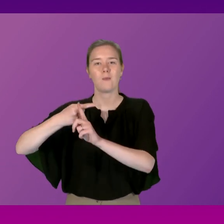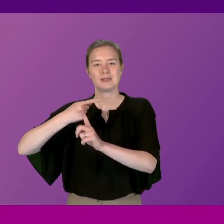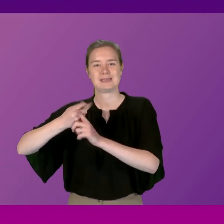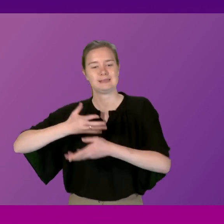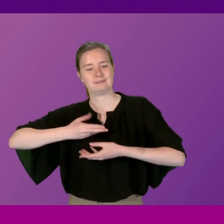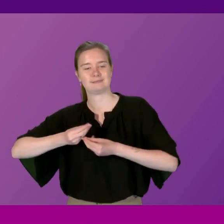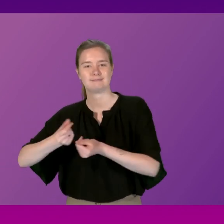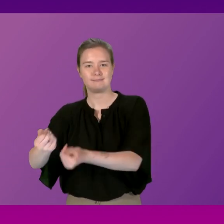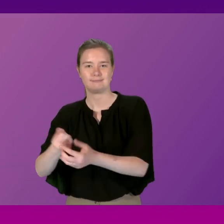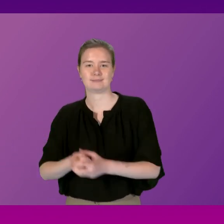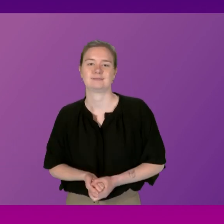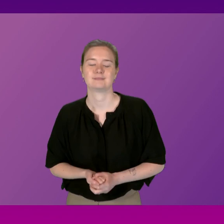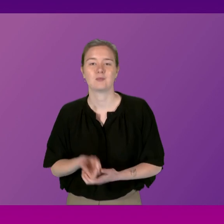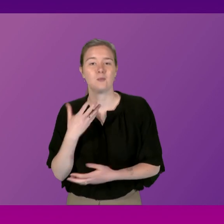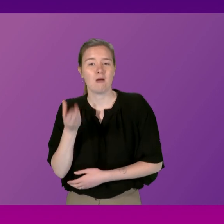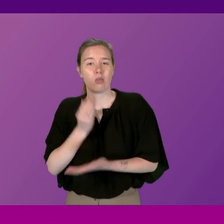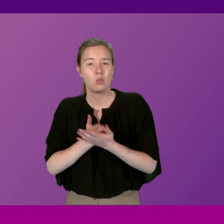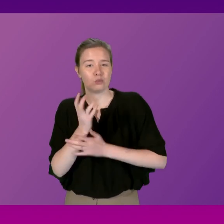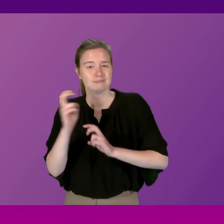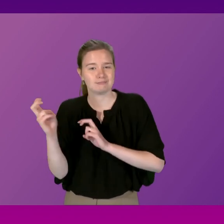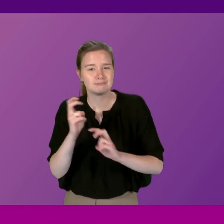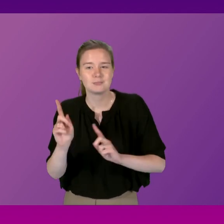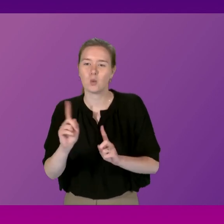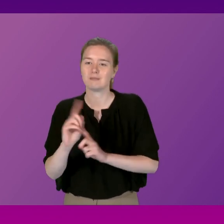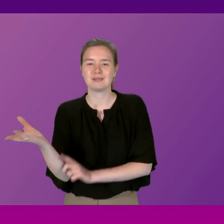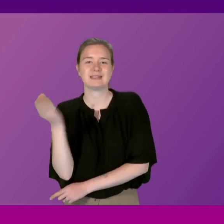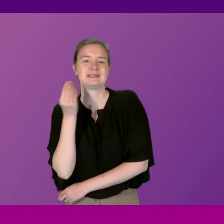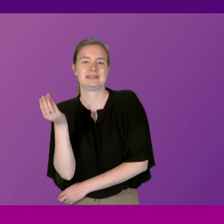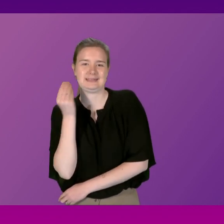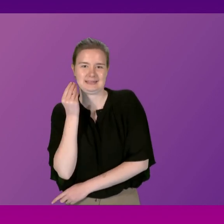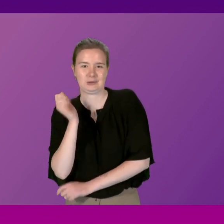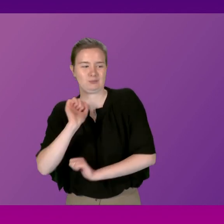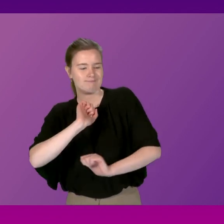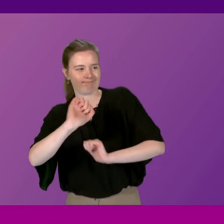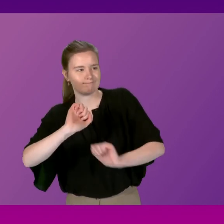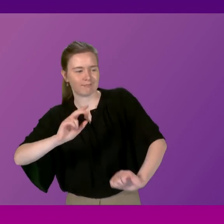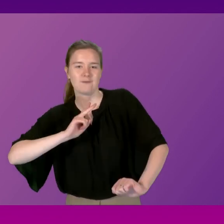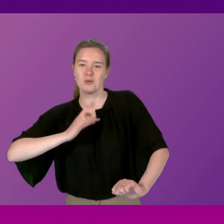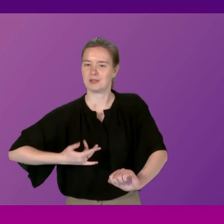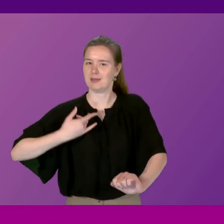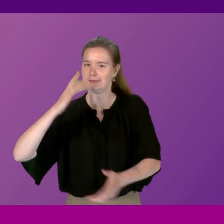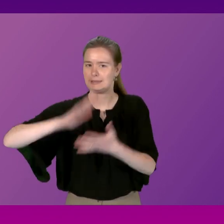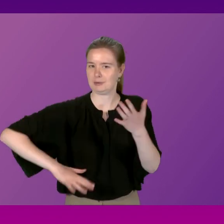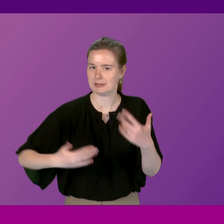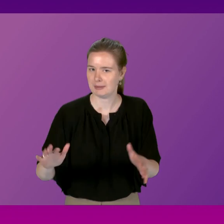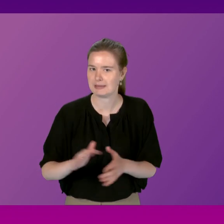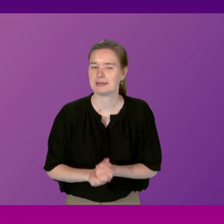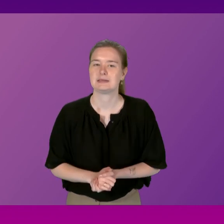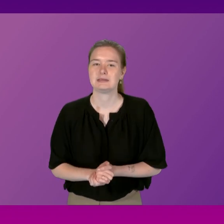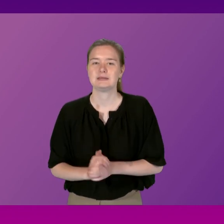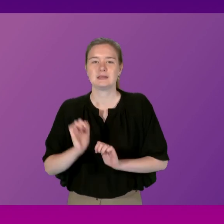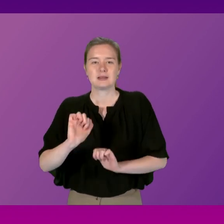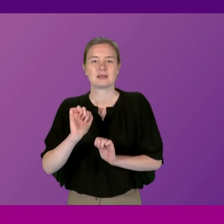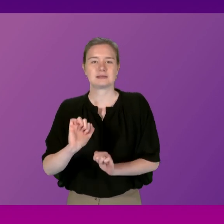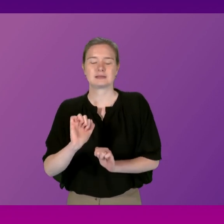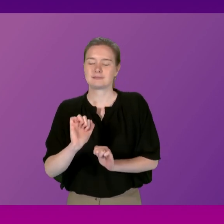In the debate, we have heard about the need to listen to the voices of lived experience.